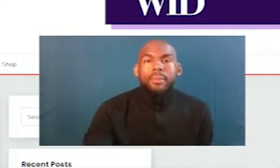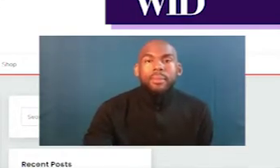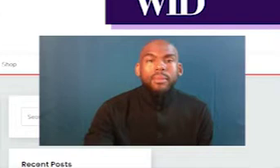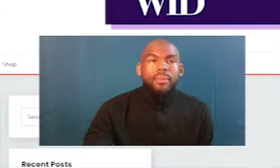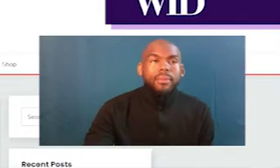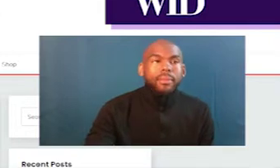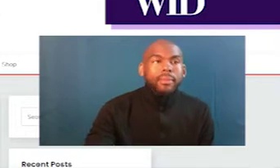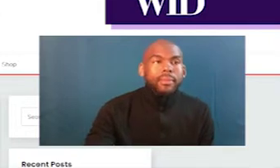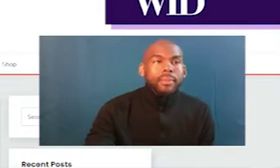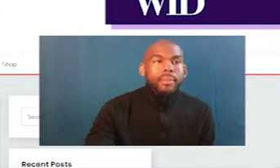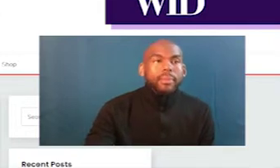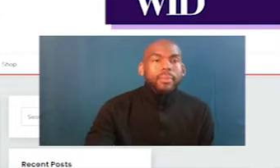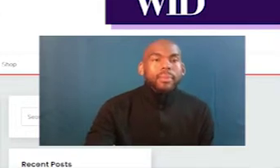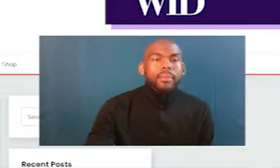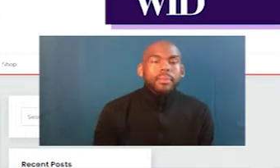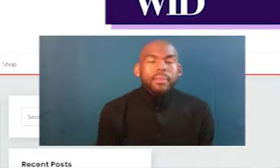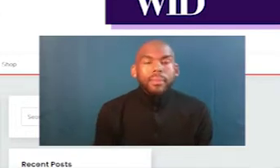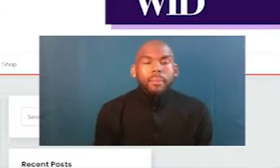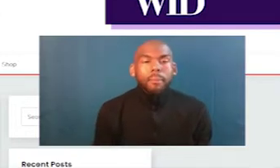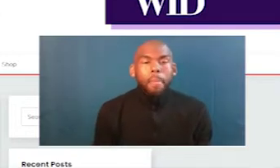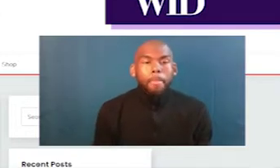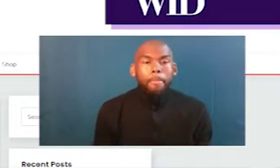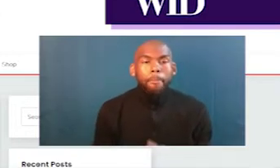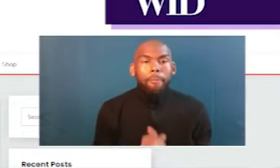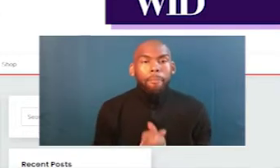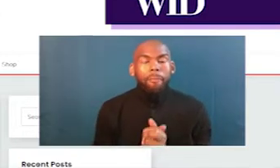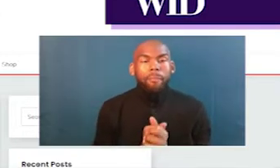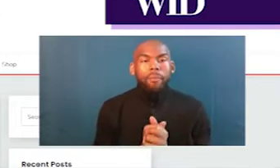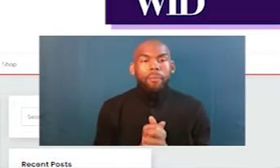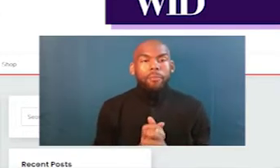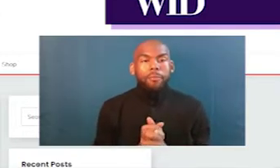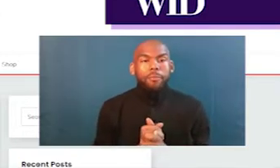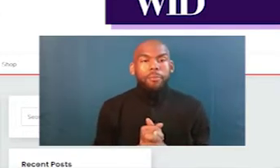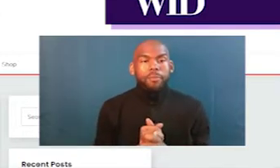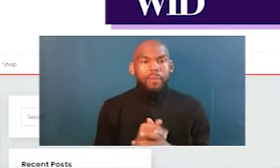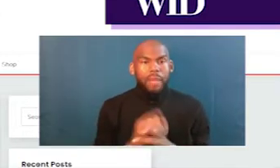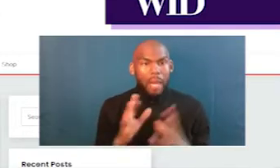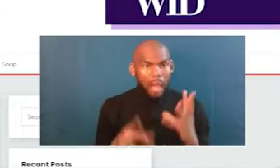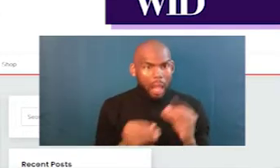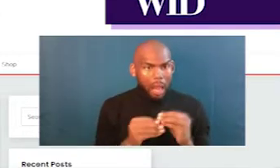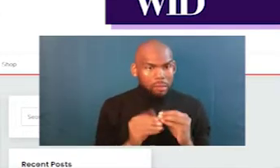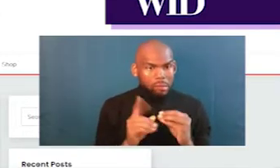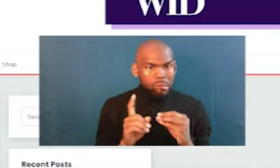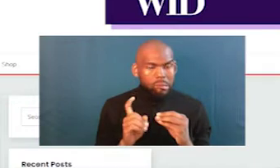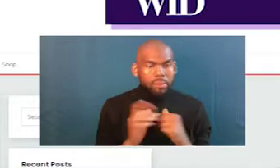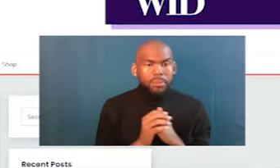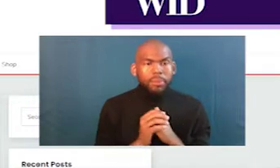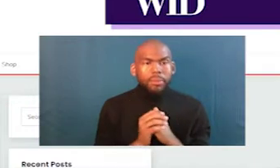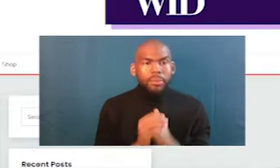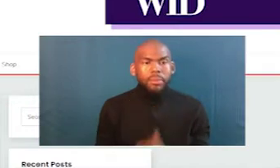site visited link one, visited link dispenser, dollar five dispenser quantity, dispenser